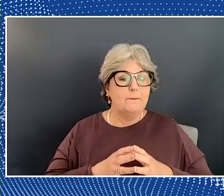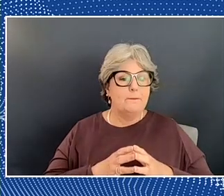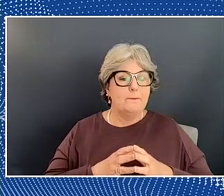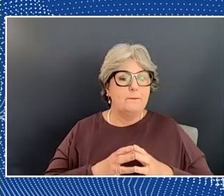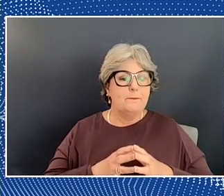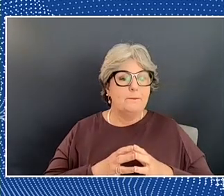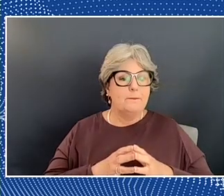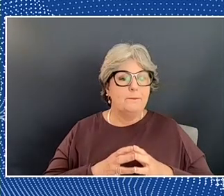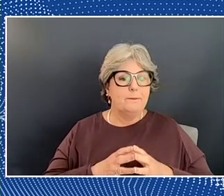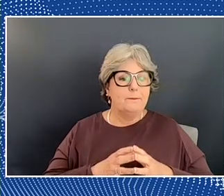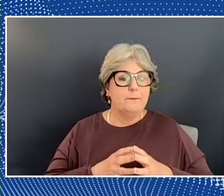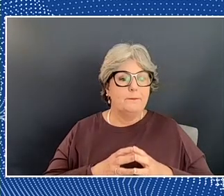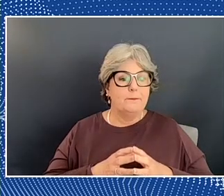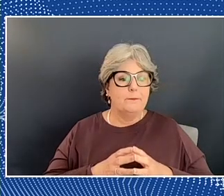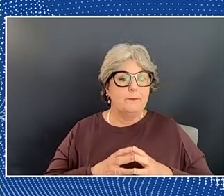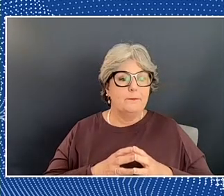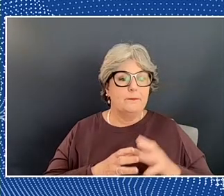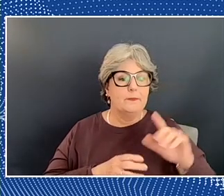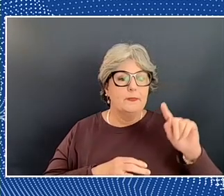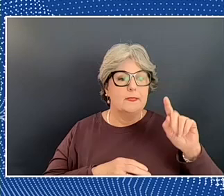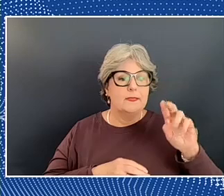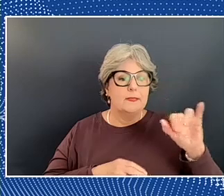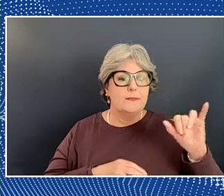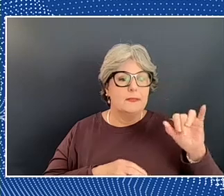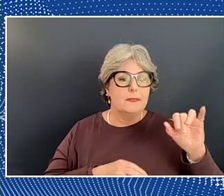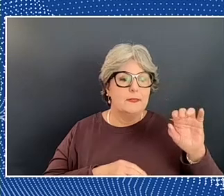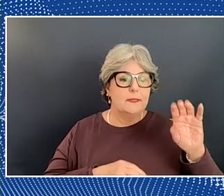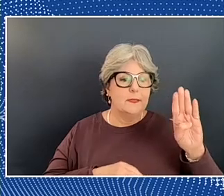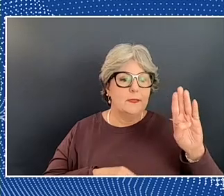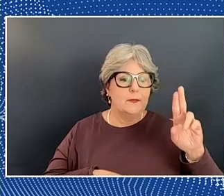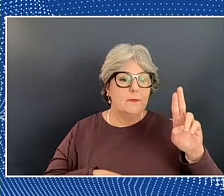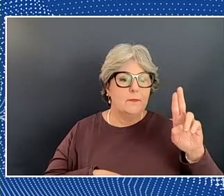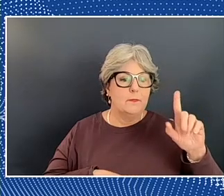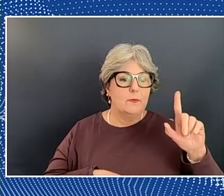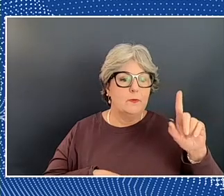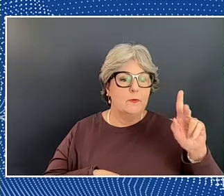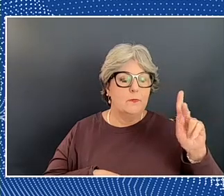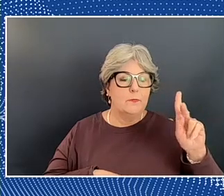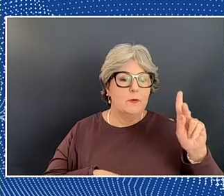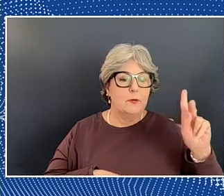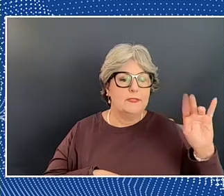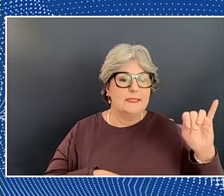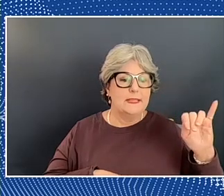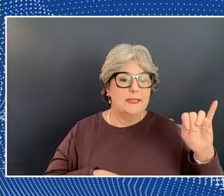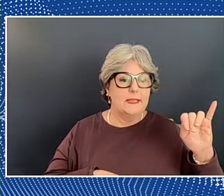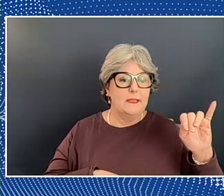Alright. I just submitted Timothy Babulski, who is here representing himself. And I believe he is all set to go.